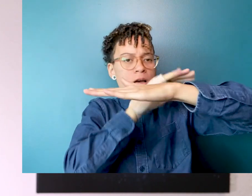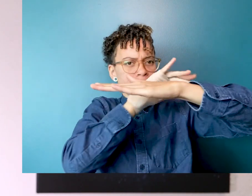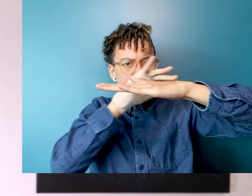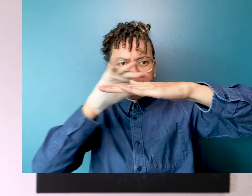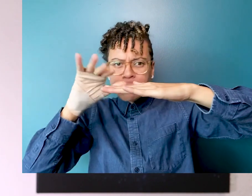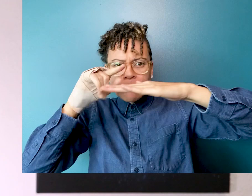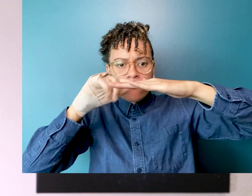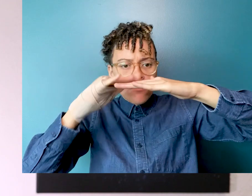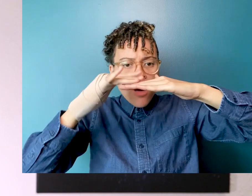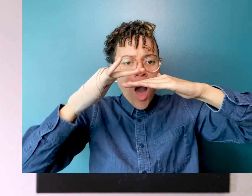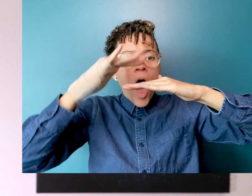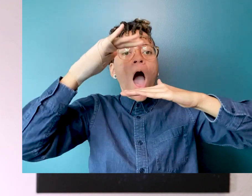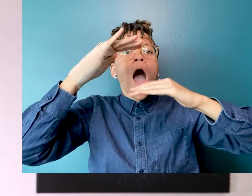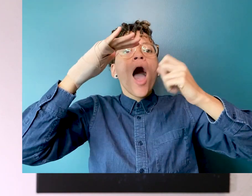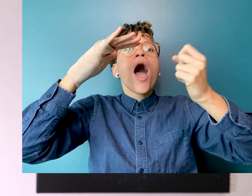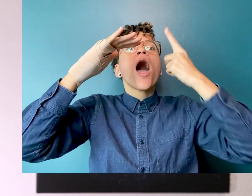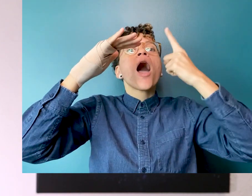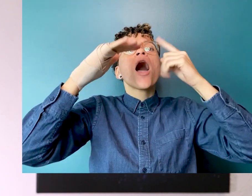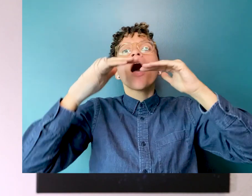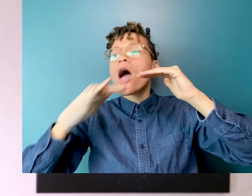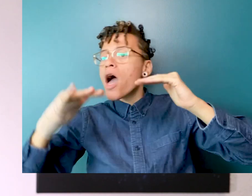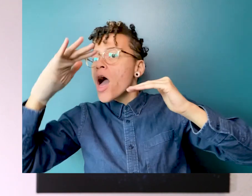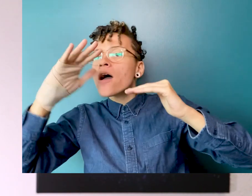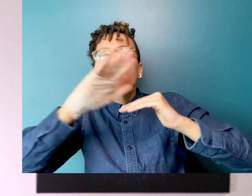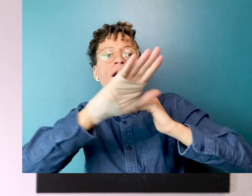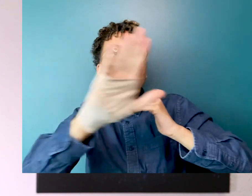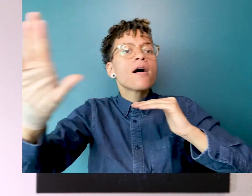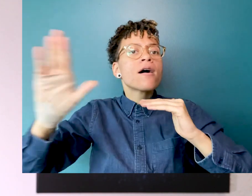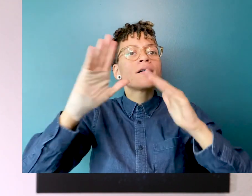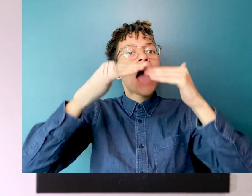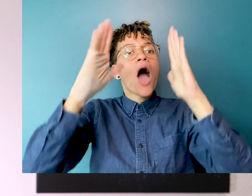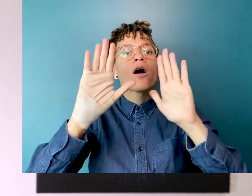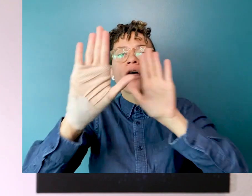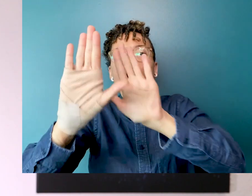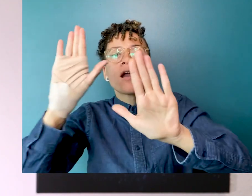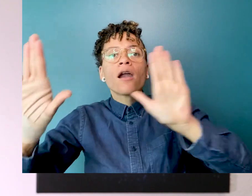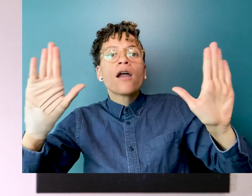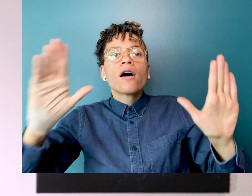using Whole Sign Houses as a starting point, or as a foundation for determining the basic